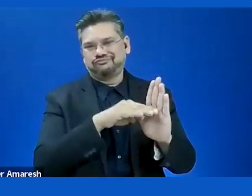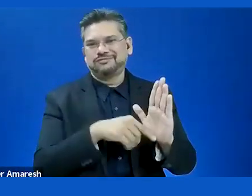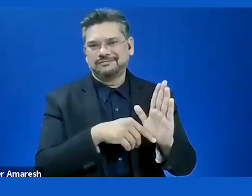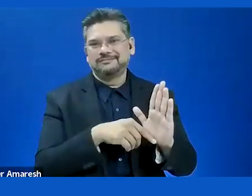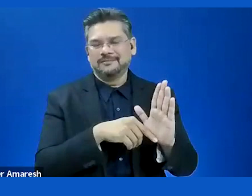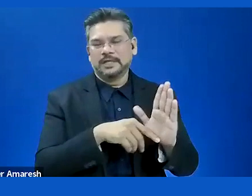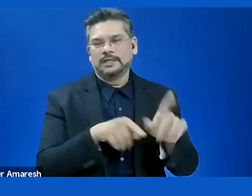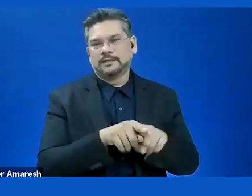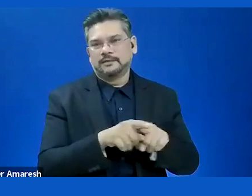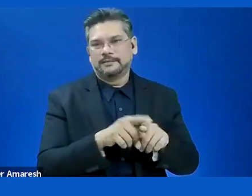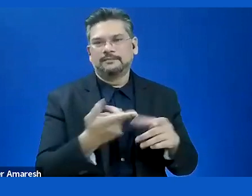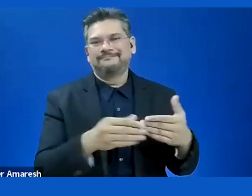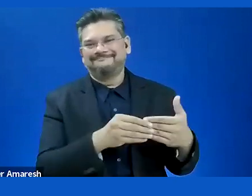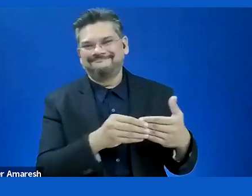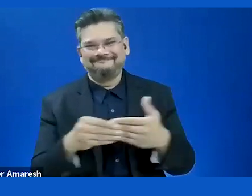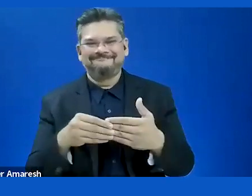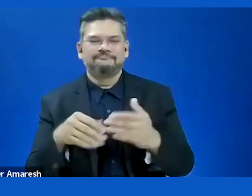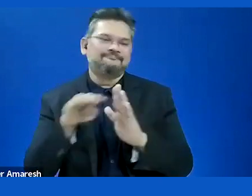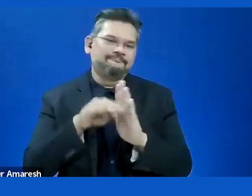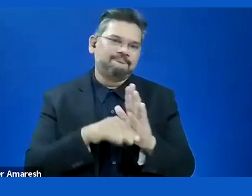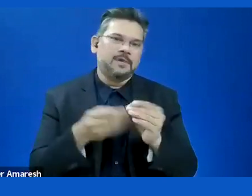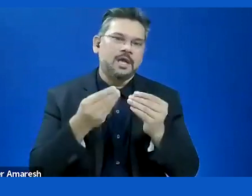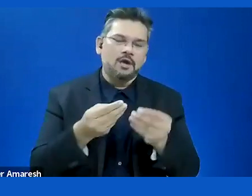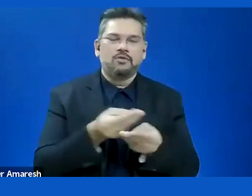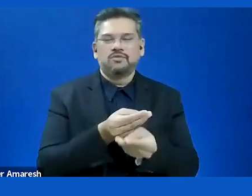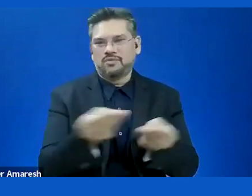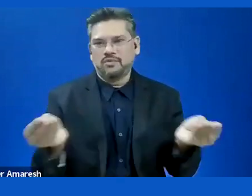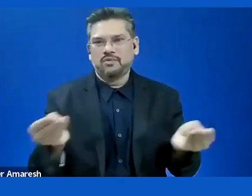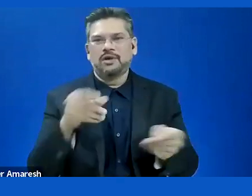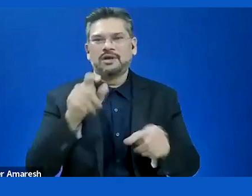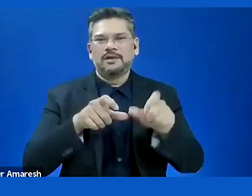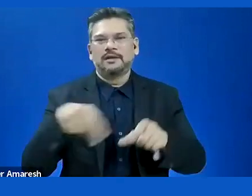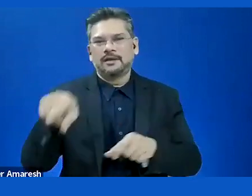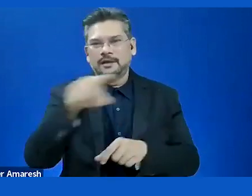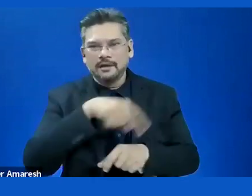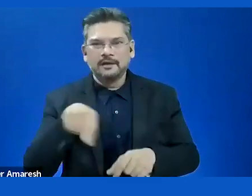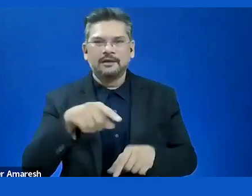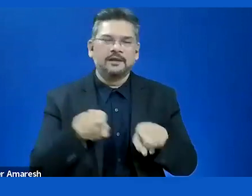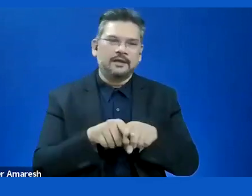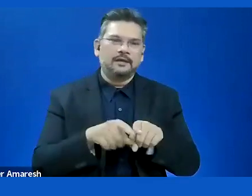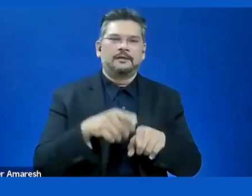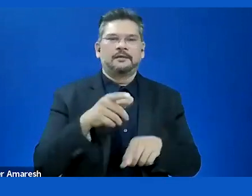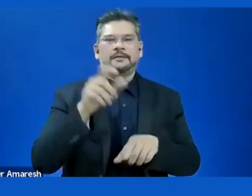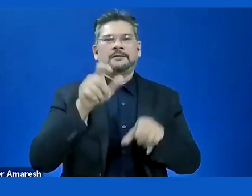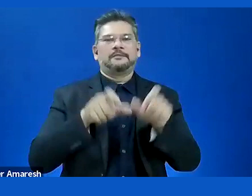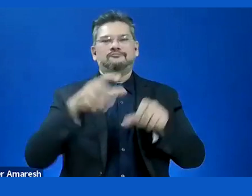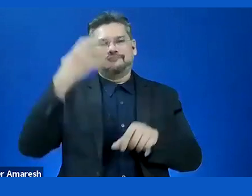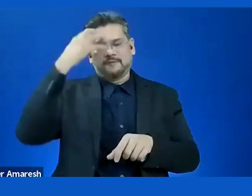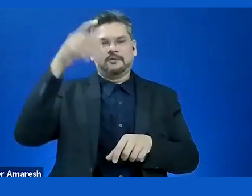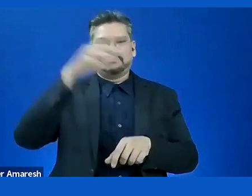public Sector bodies themselves are in charge of making sure things are good. Another body